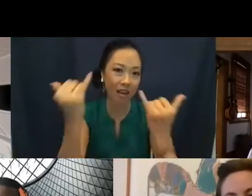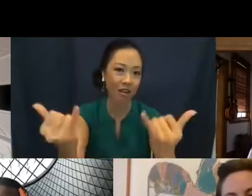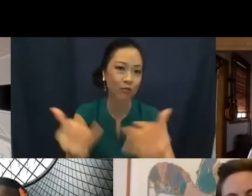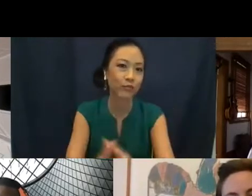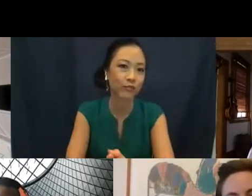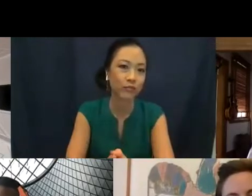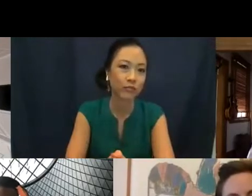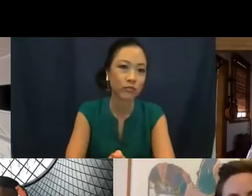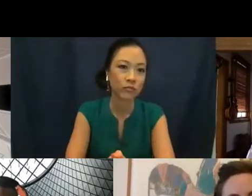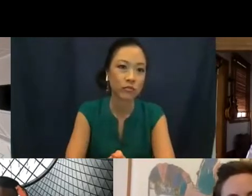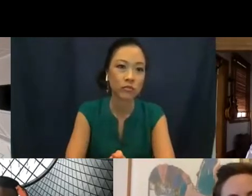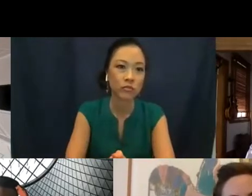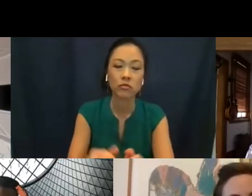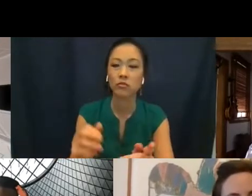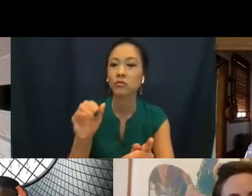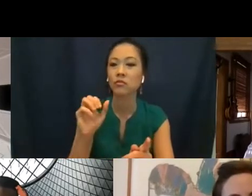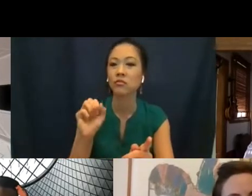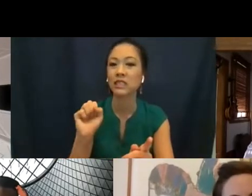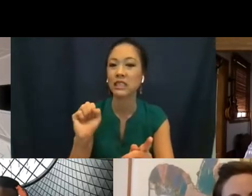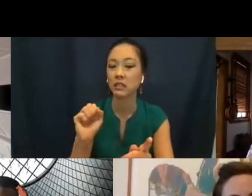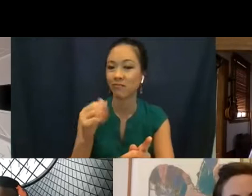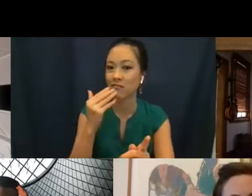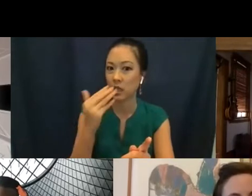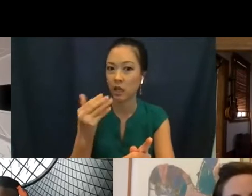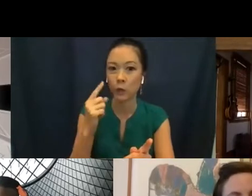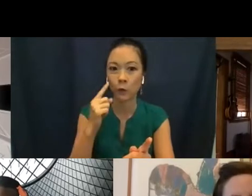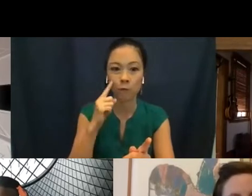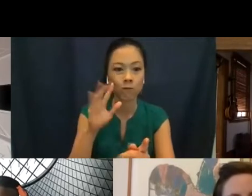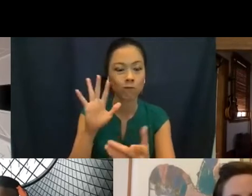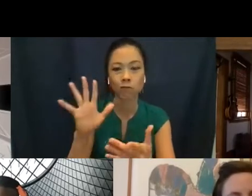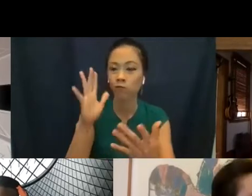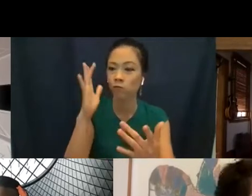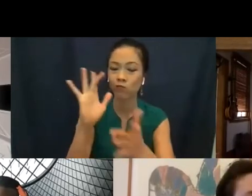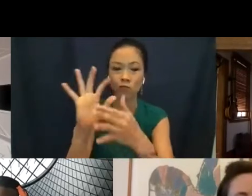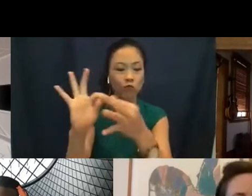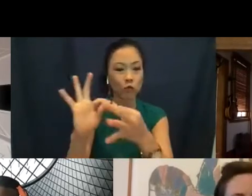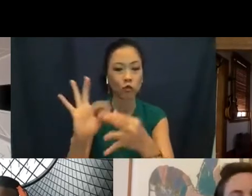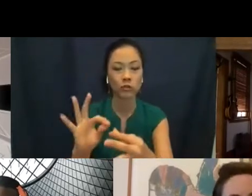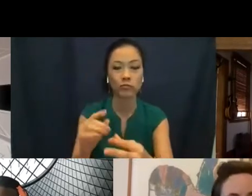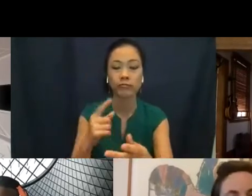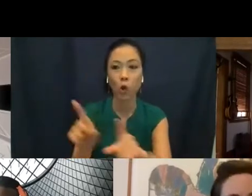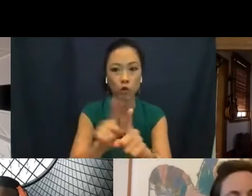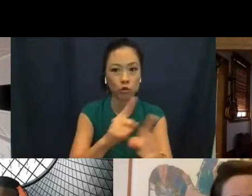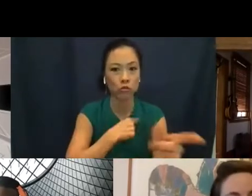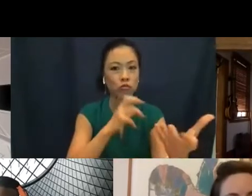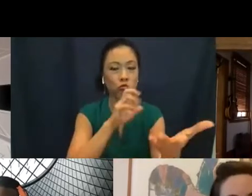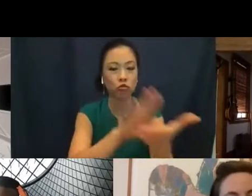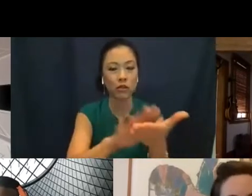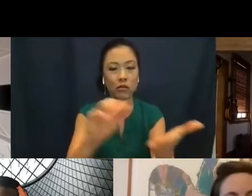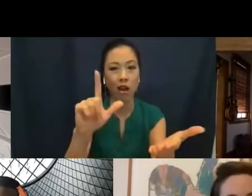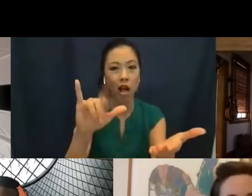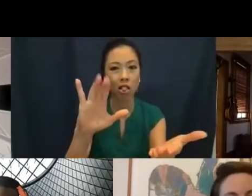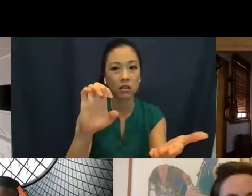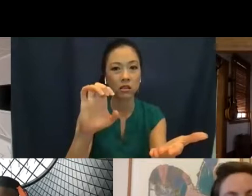your remark. I want to shout out to Alice Shepherd's work. She is an artist who thinks